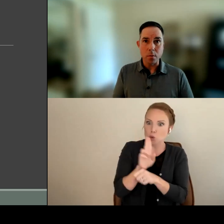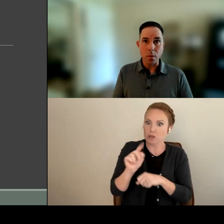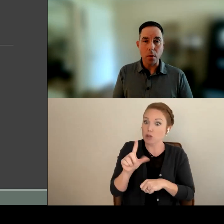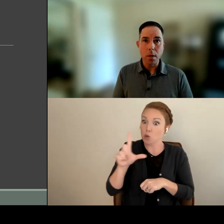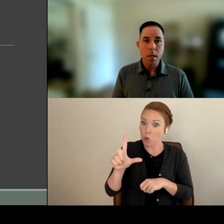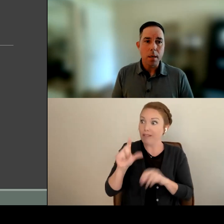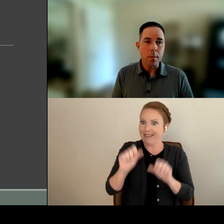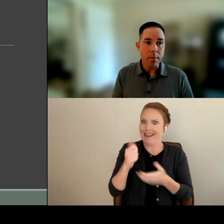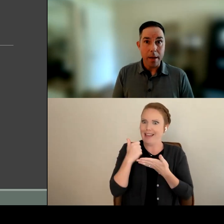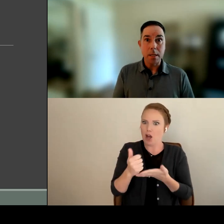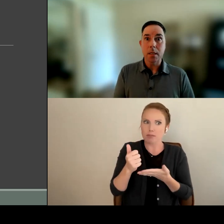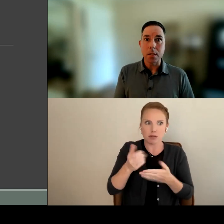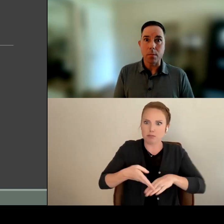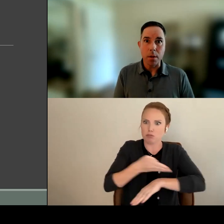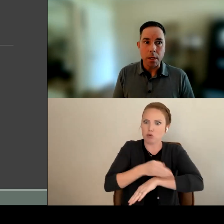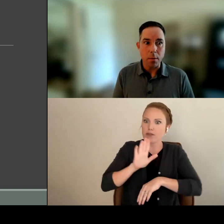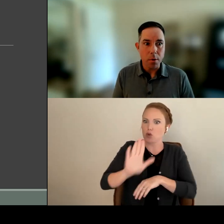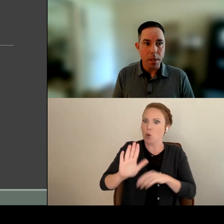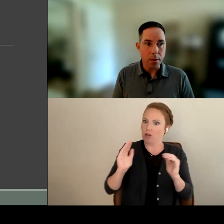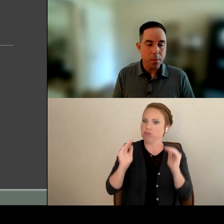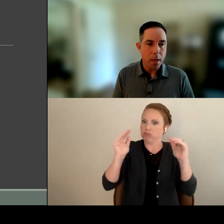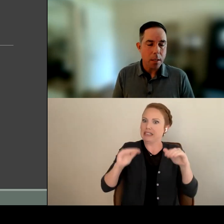to your advancing accessibility in a particular space.